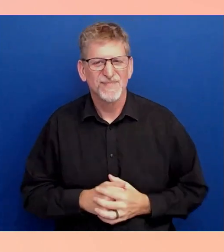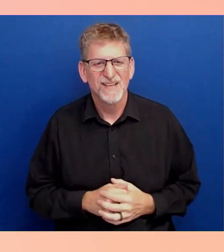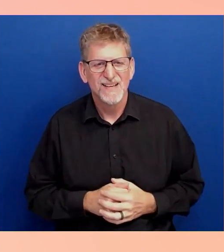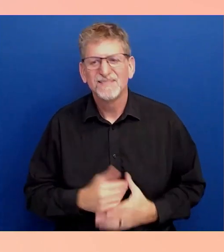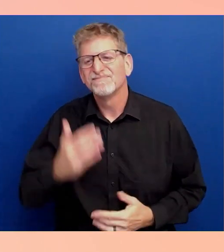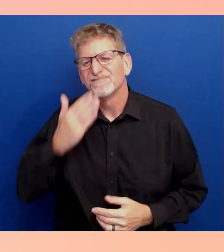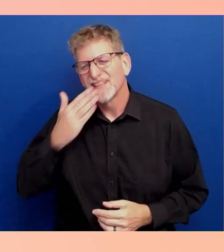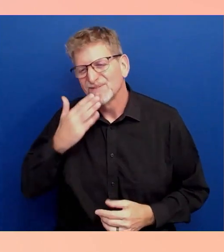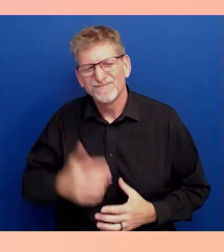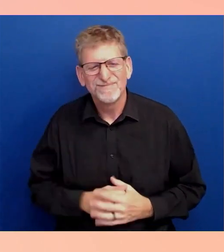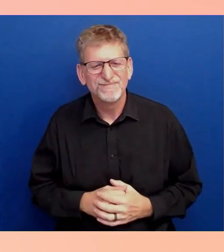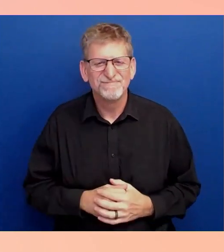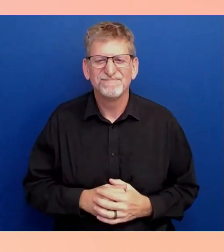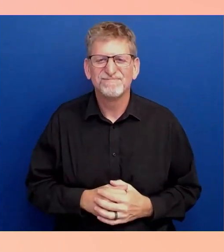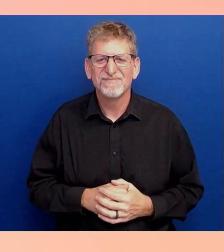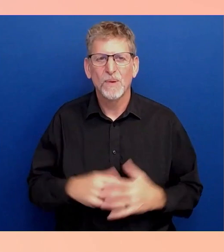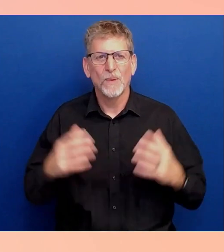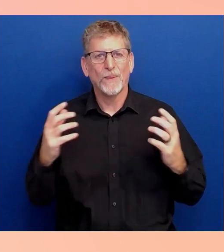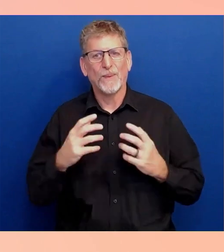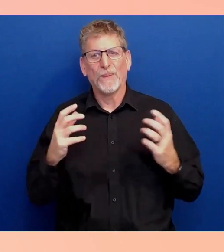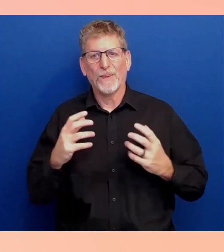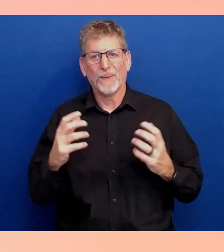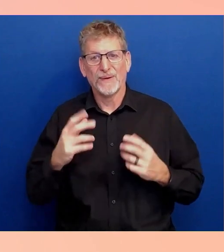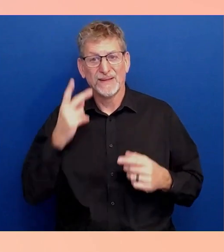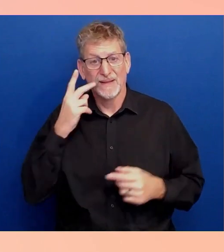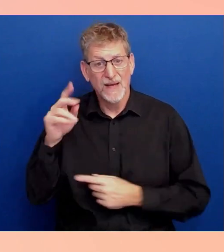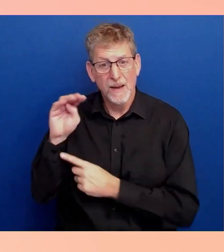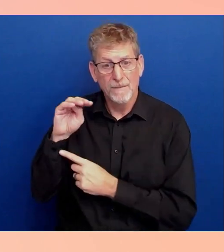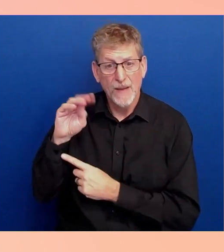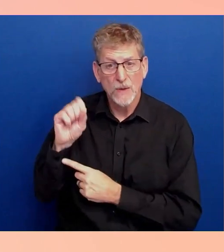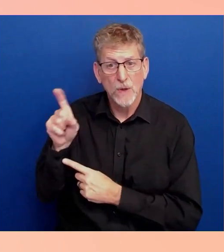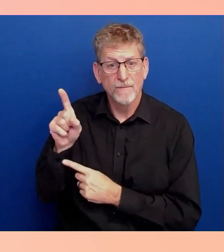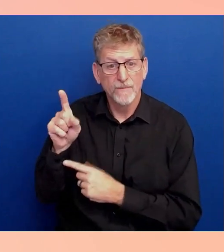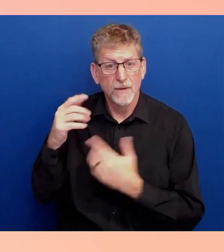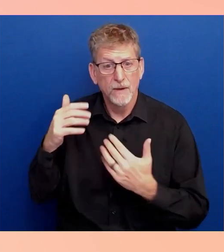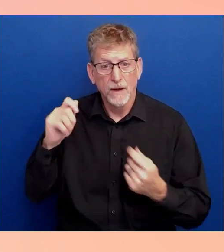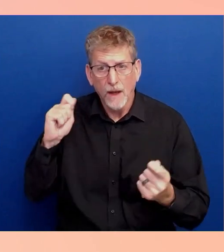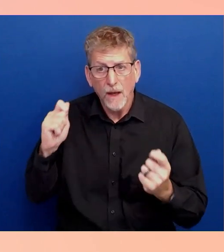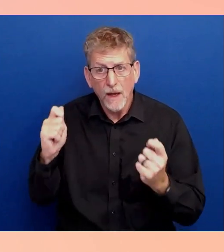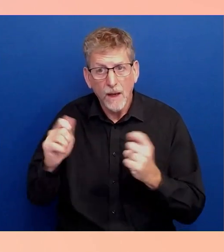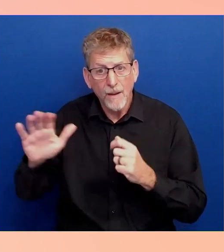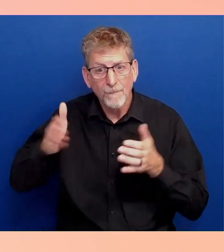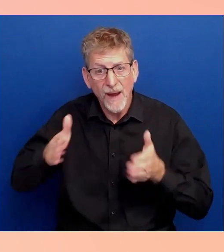Microsoft's methodology and the inclusion of neurodiverse community and how that's already helping to create